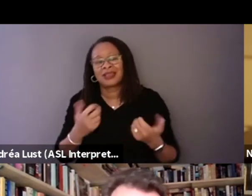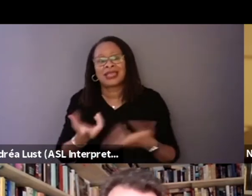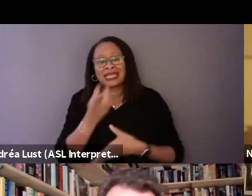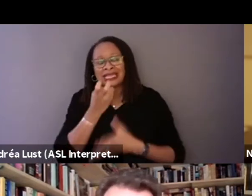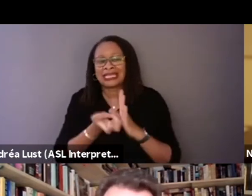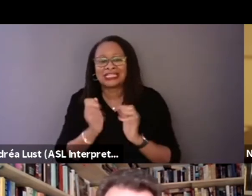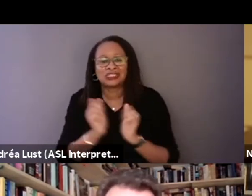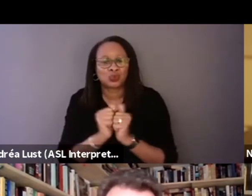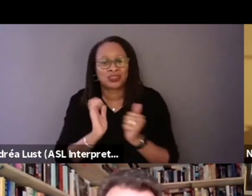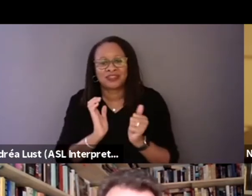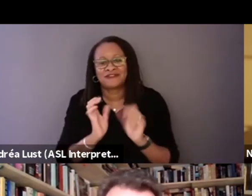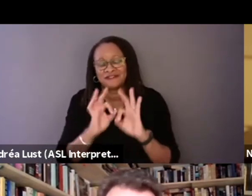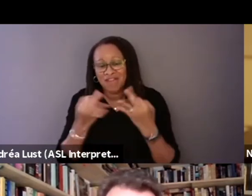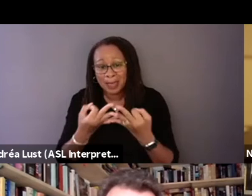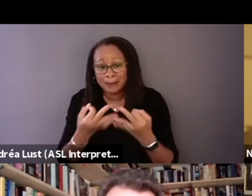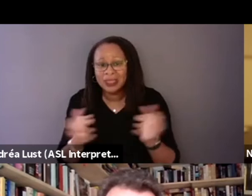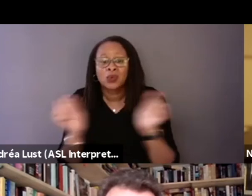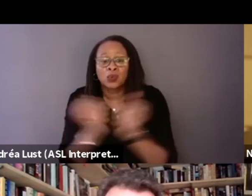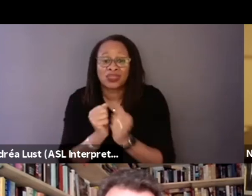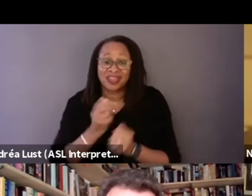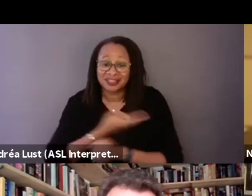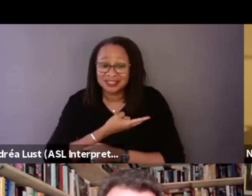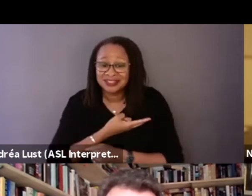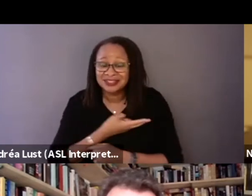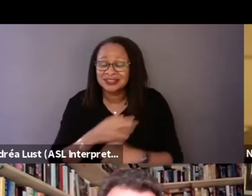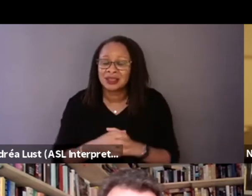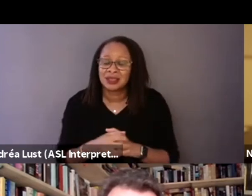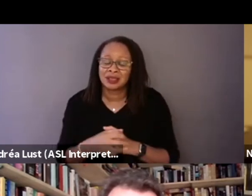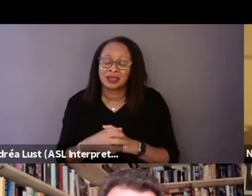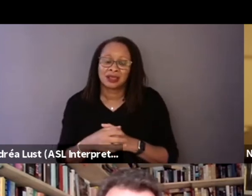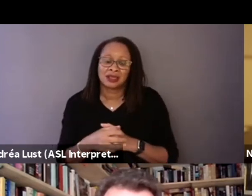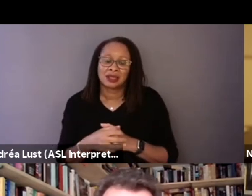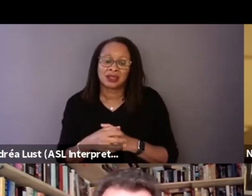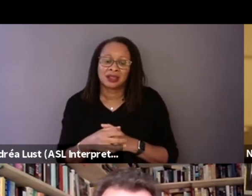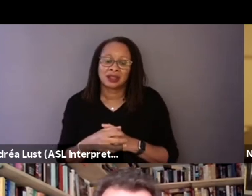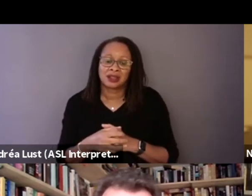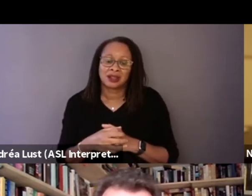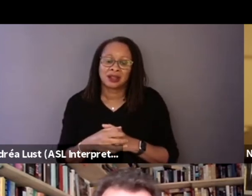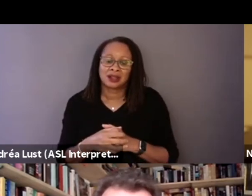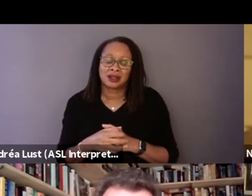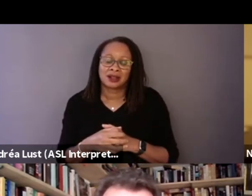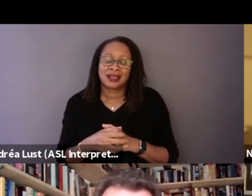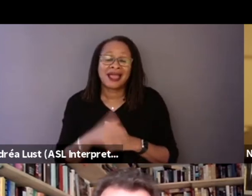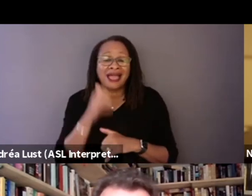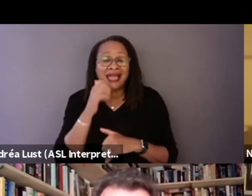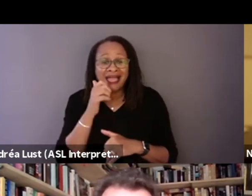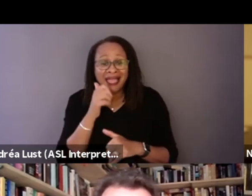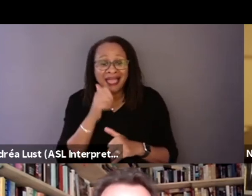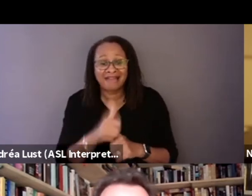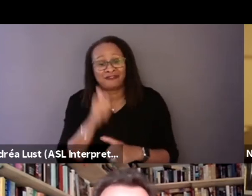engaged with our family, with us. Everybody needs to have access to that regardless